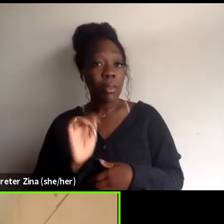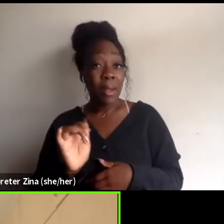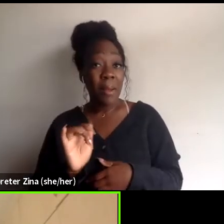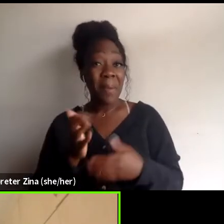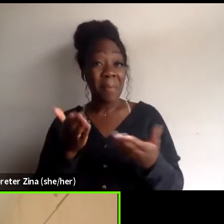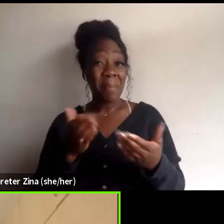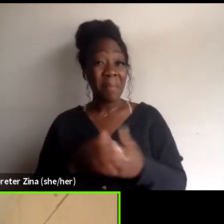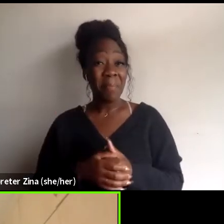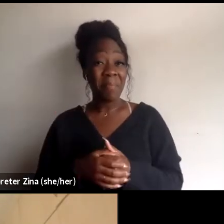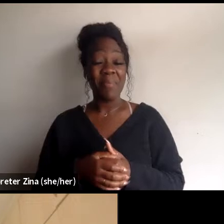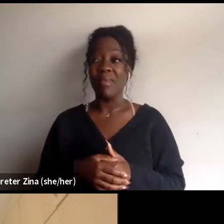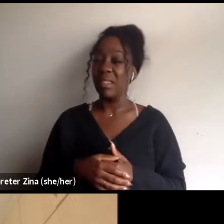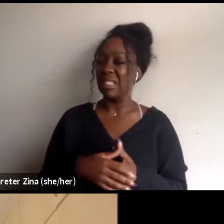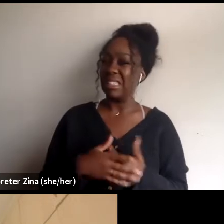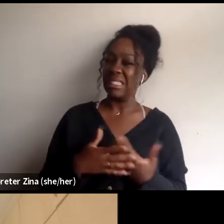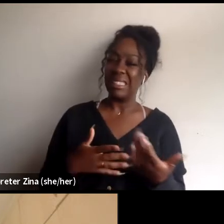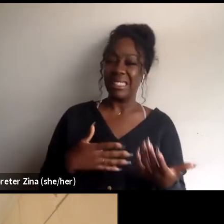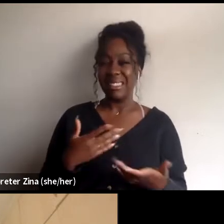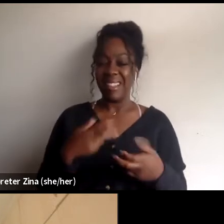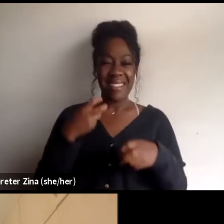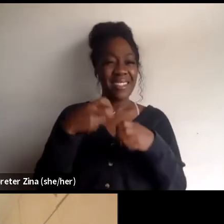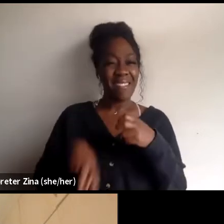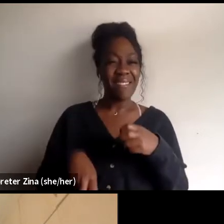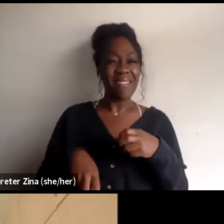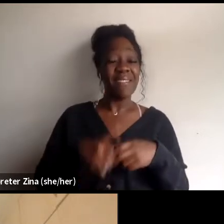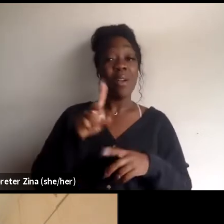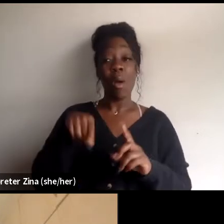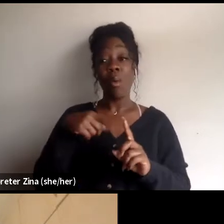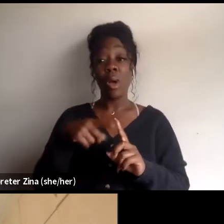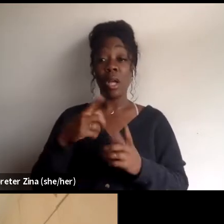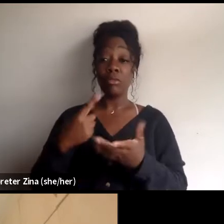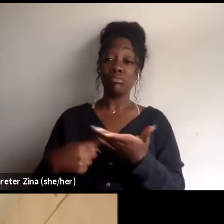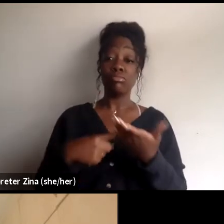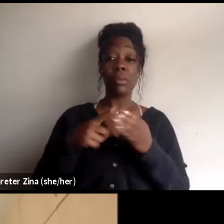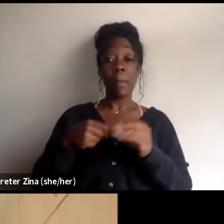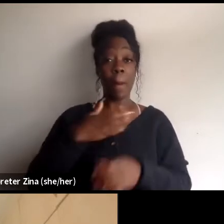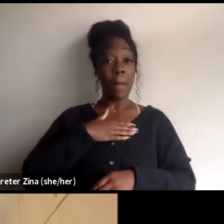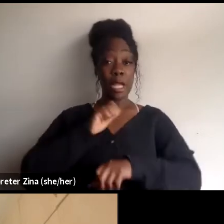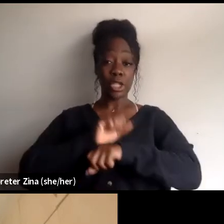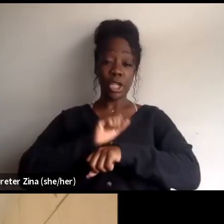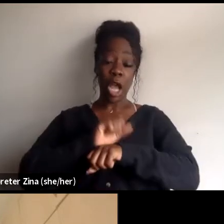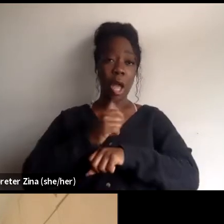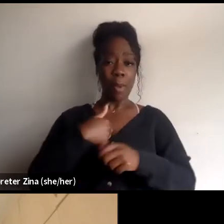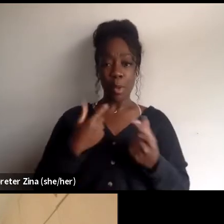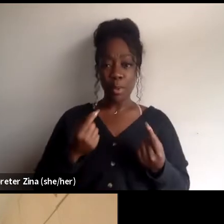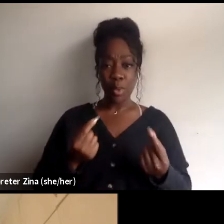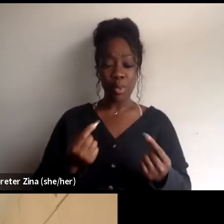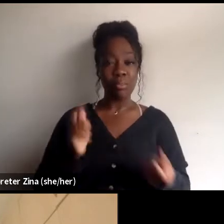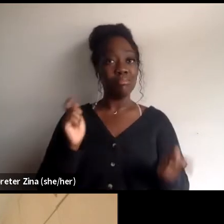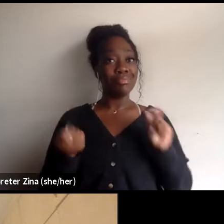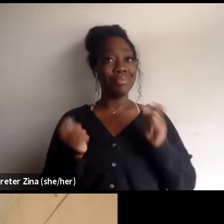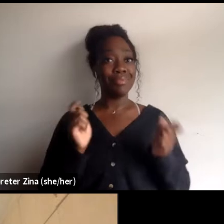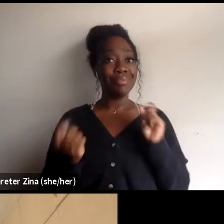It's always hard. I guess when I talk about what I do, it just change from day to day. So those of you who might have seen me talk before